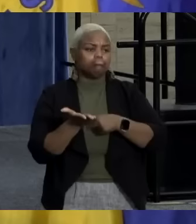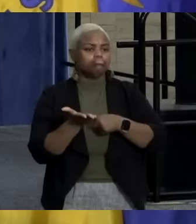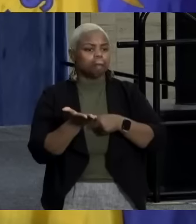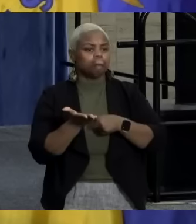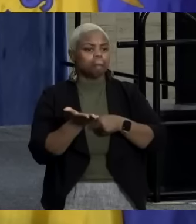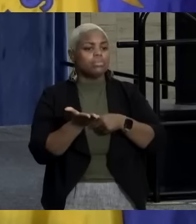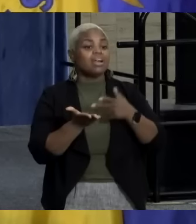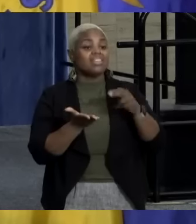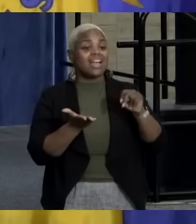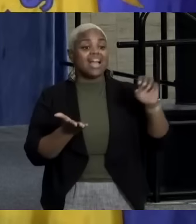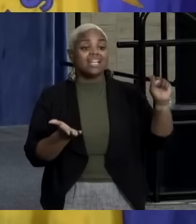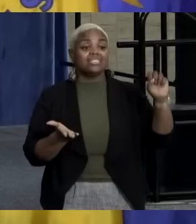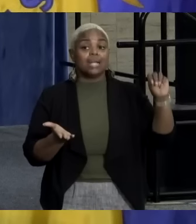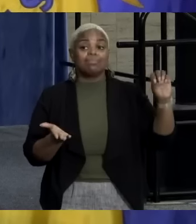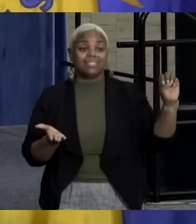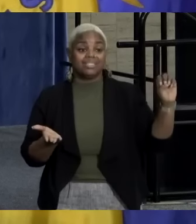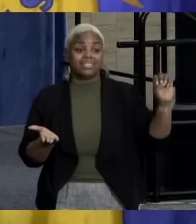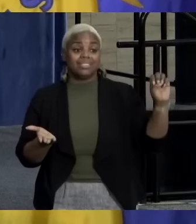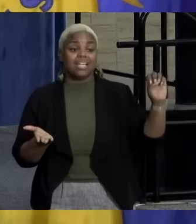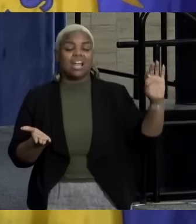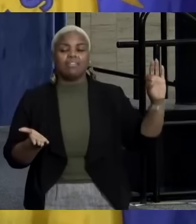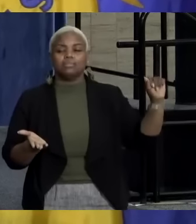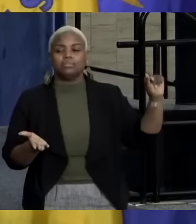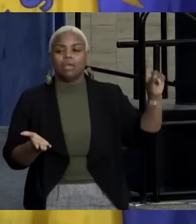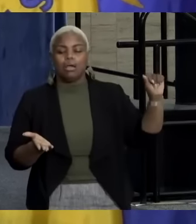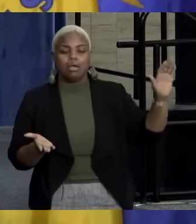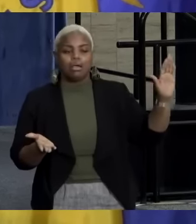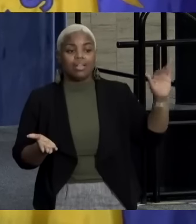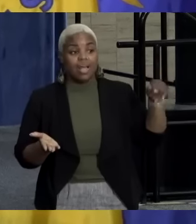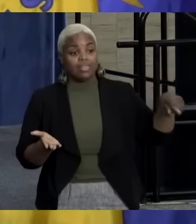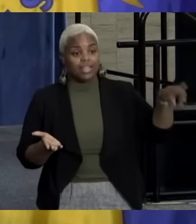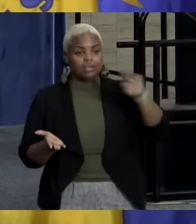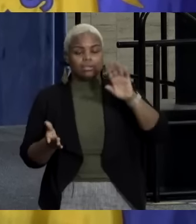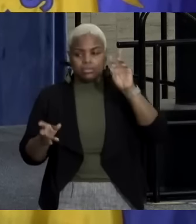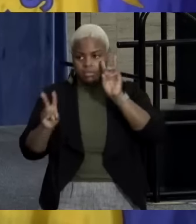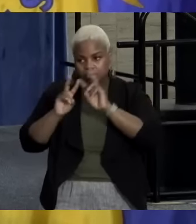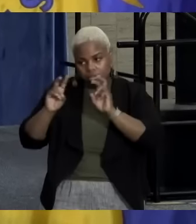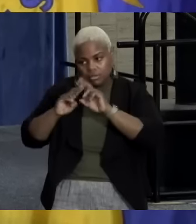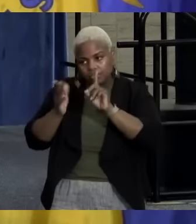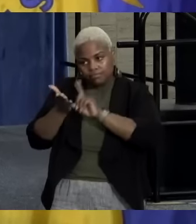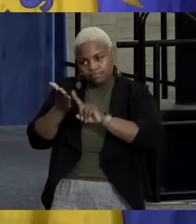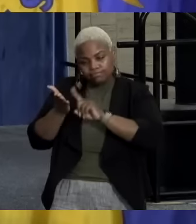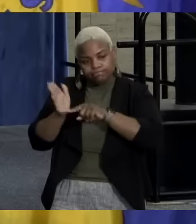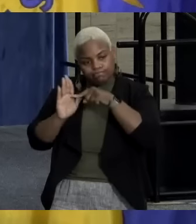at the FDA do an incredible comprehensive review of the literature. The conclusion